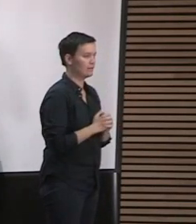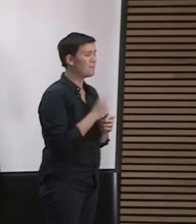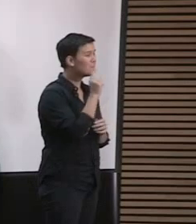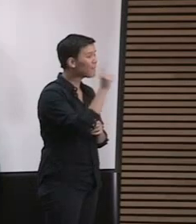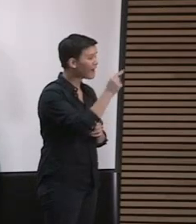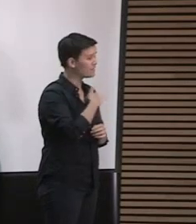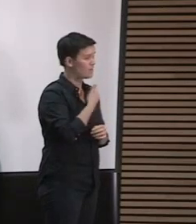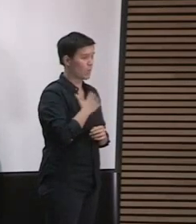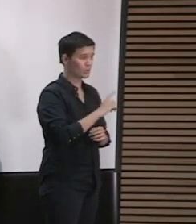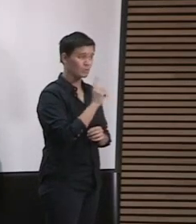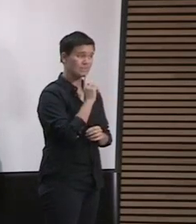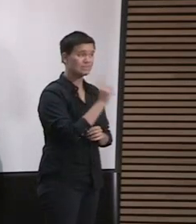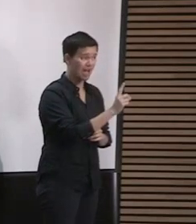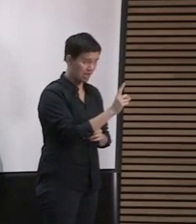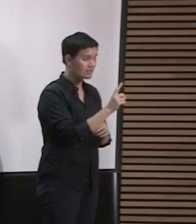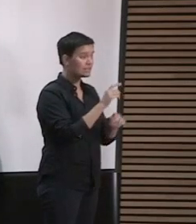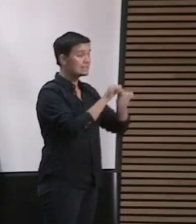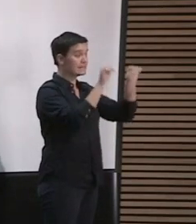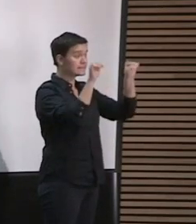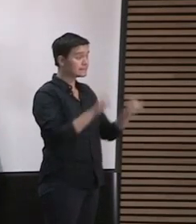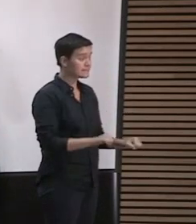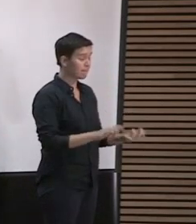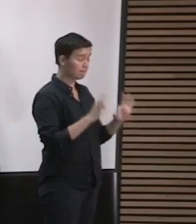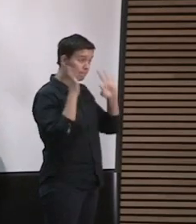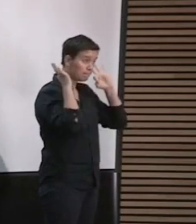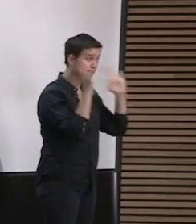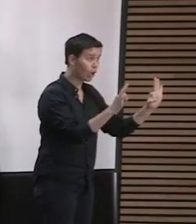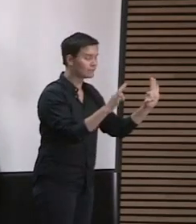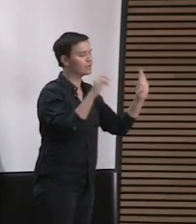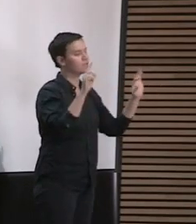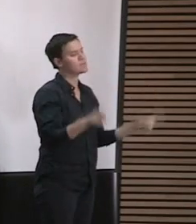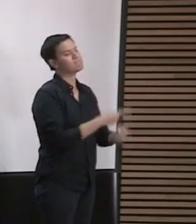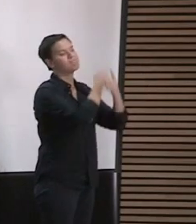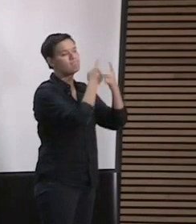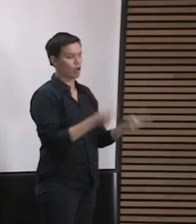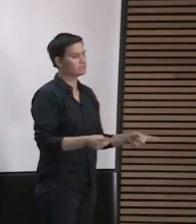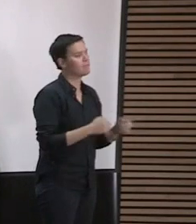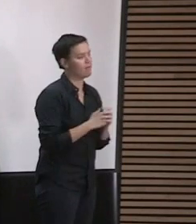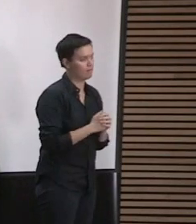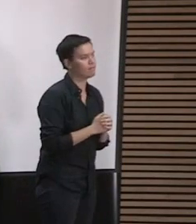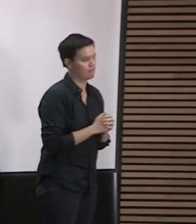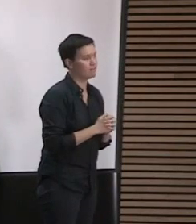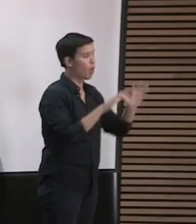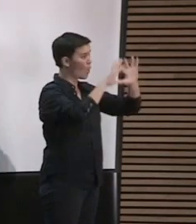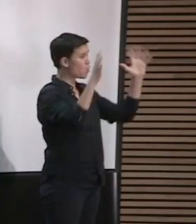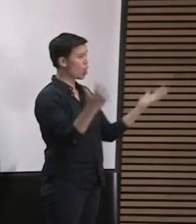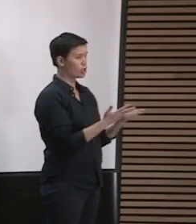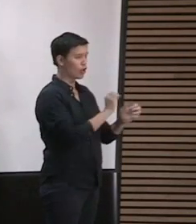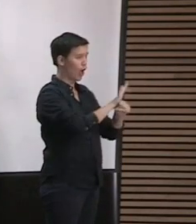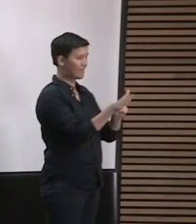always be looking to improve as we go. On that point, I do wish to emphasise the word